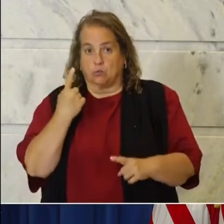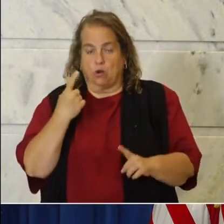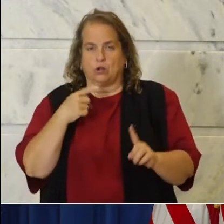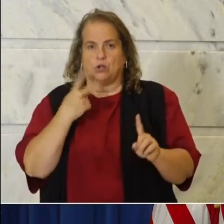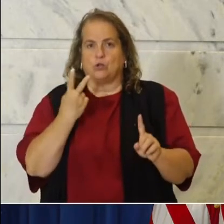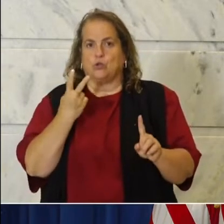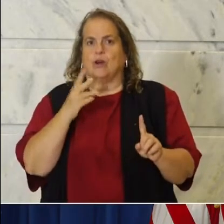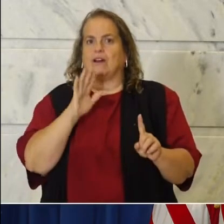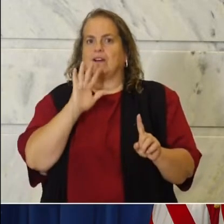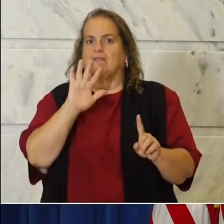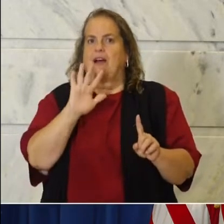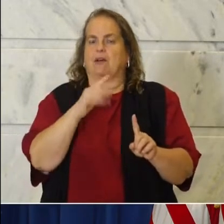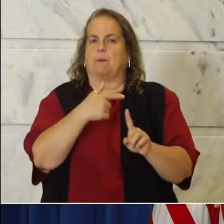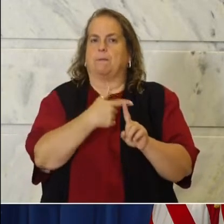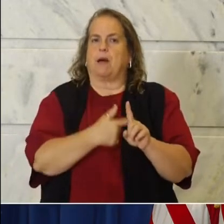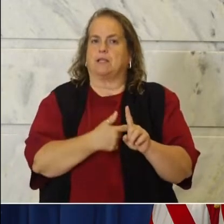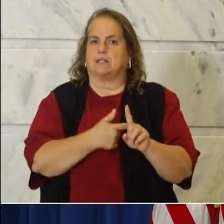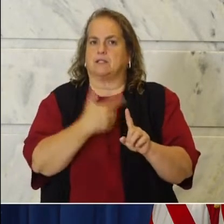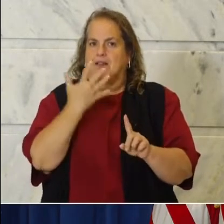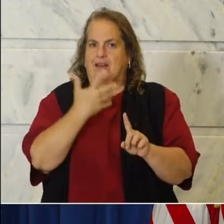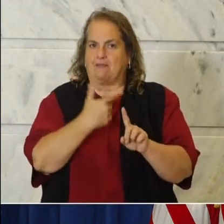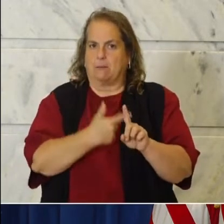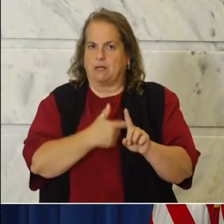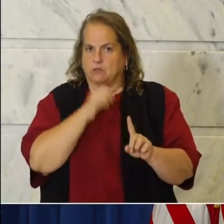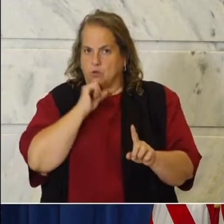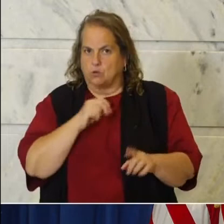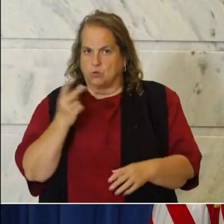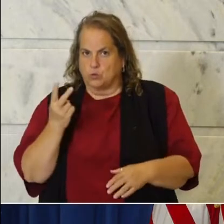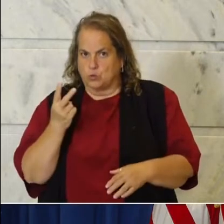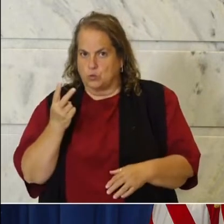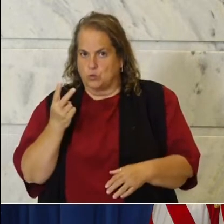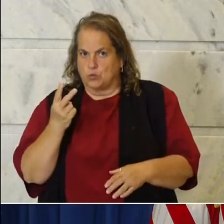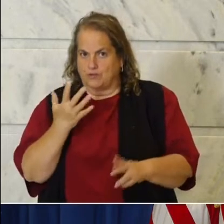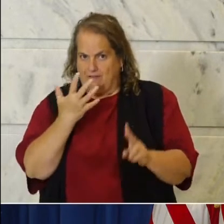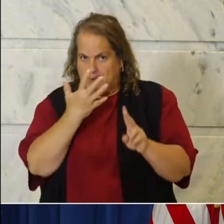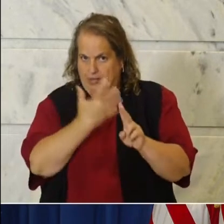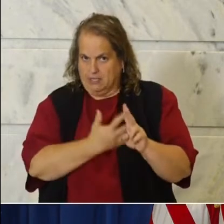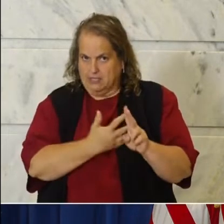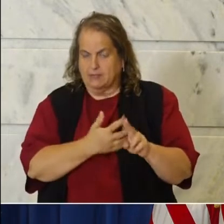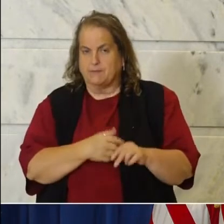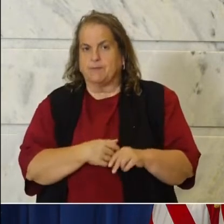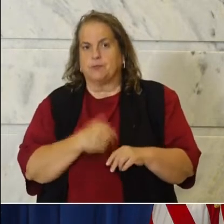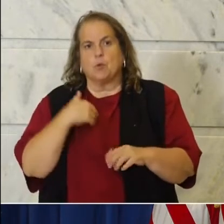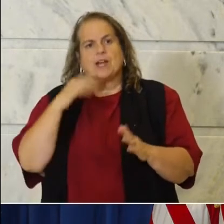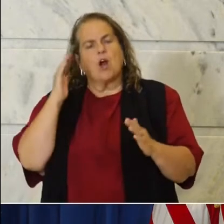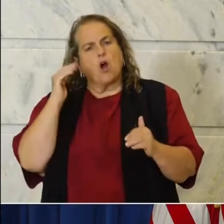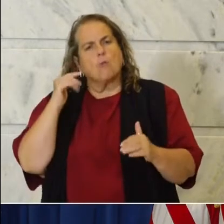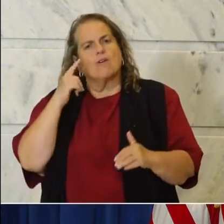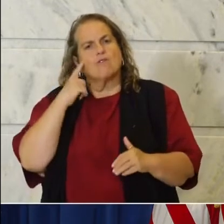five months on this list way. Certainly hope for the type of outcome that we've